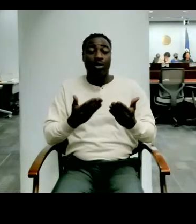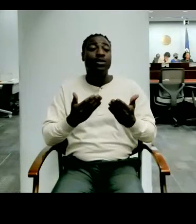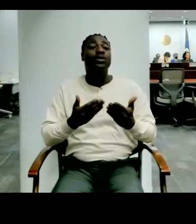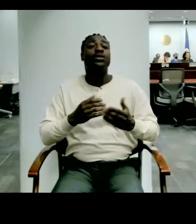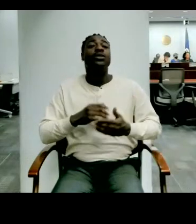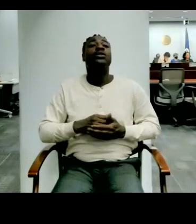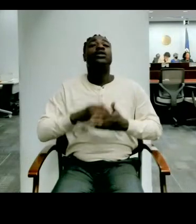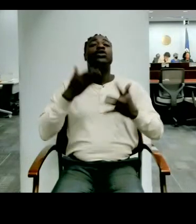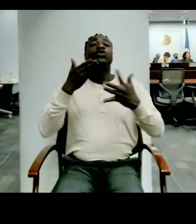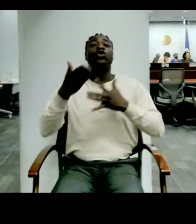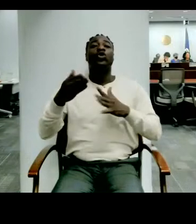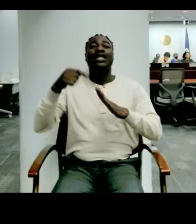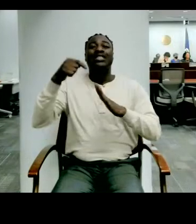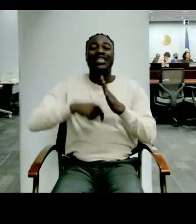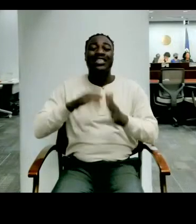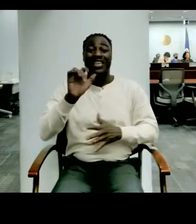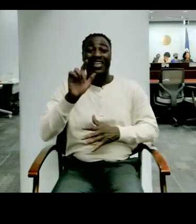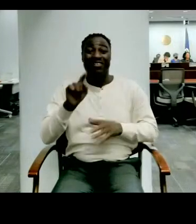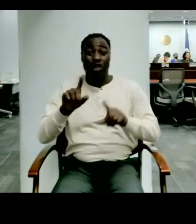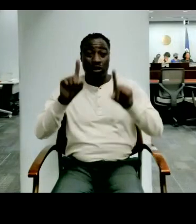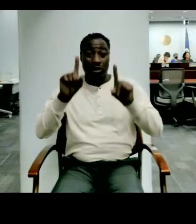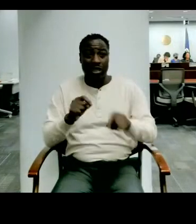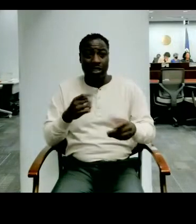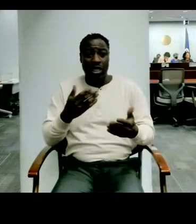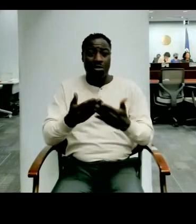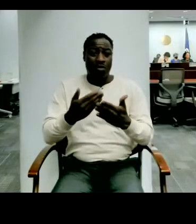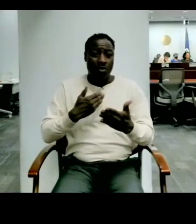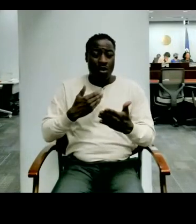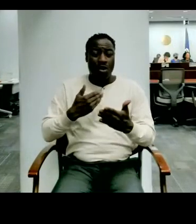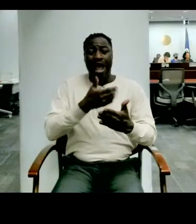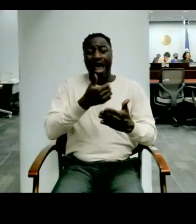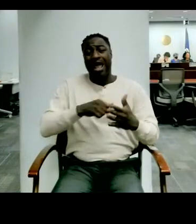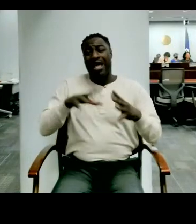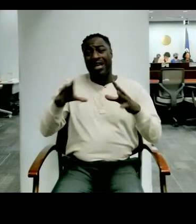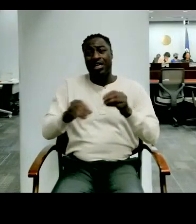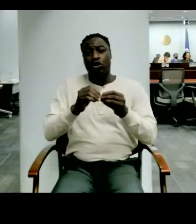through extensive field testing before any additional collections.